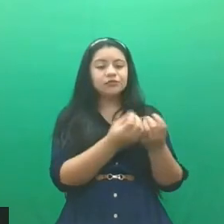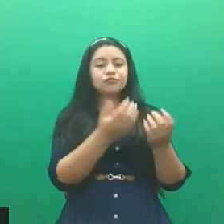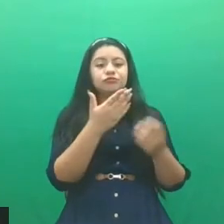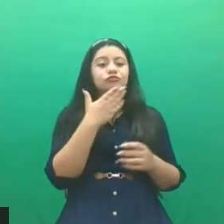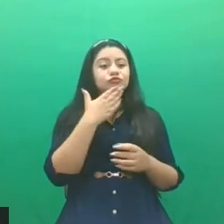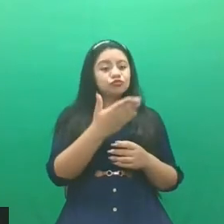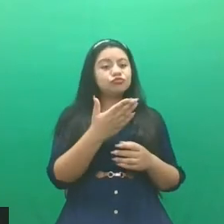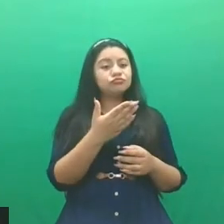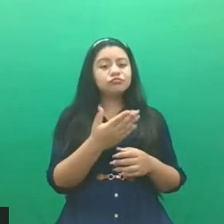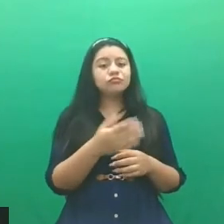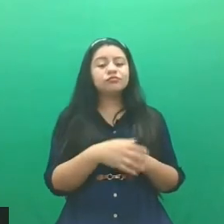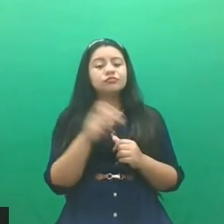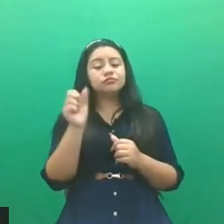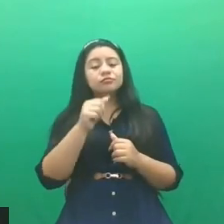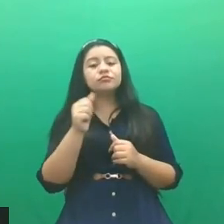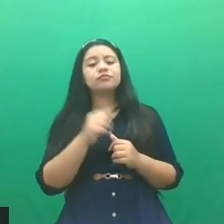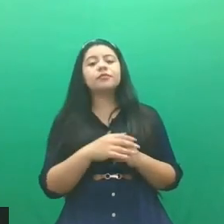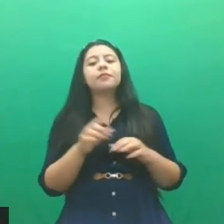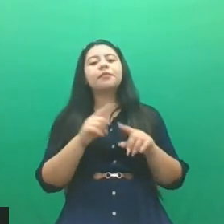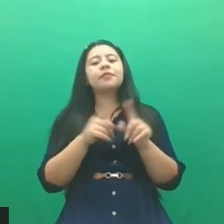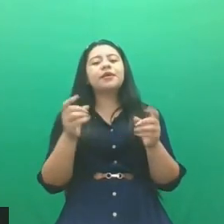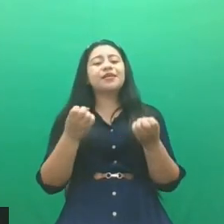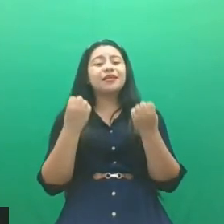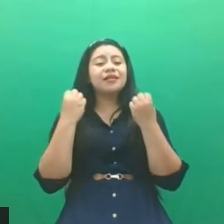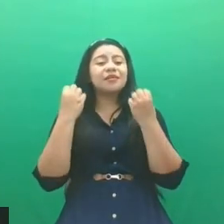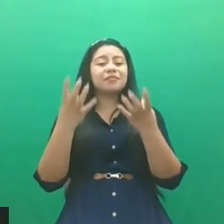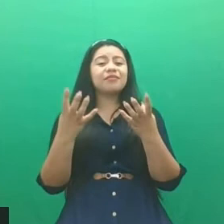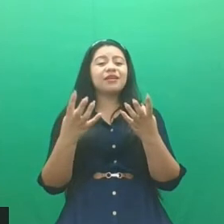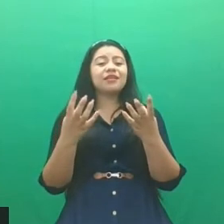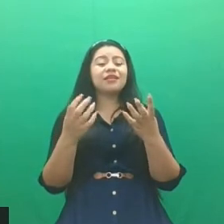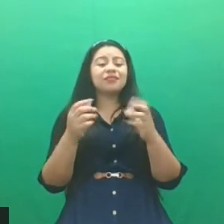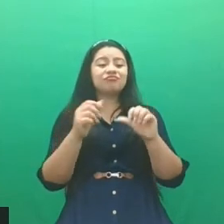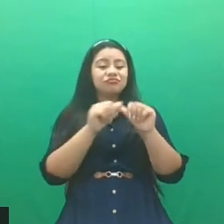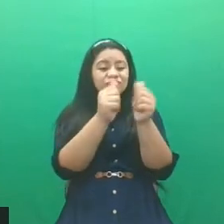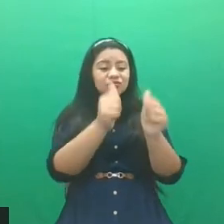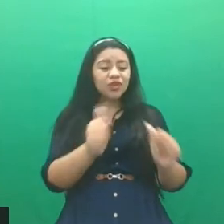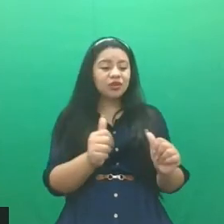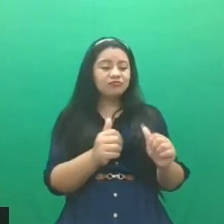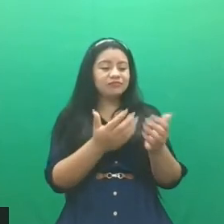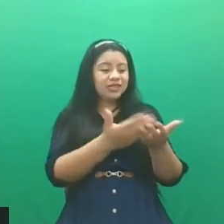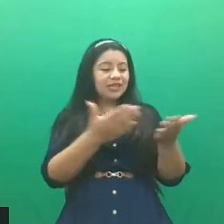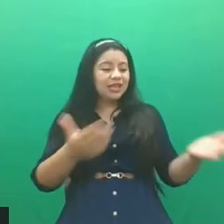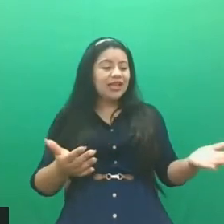access happen. But how many of the objects, what was it like 4.5 million or something 2.4 million